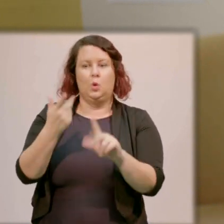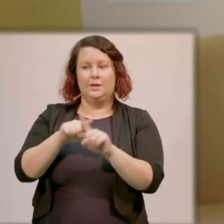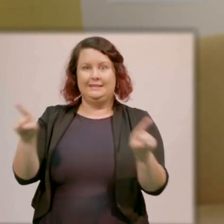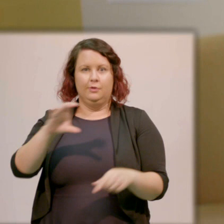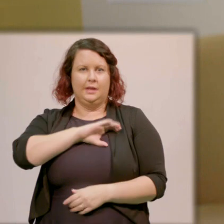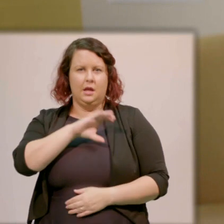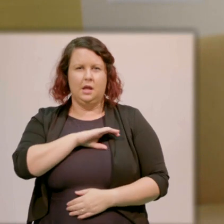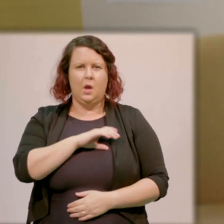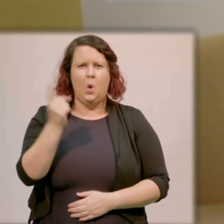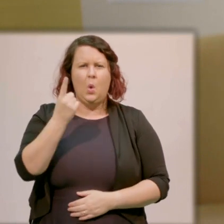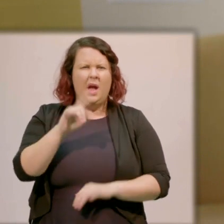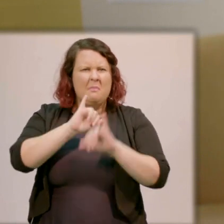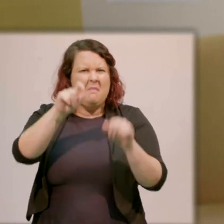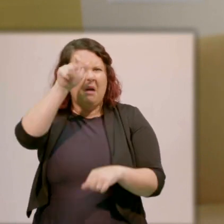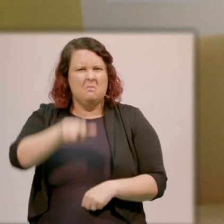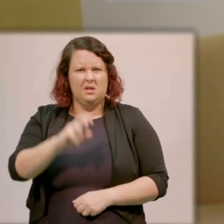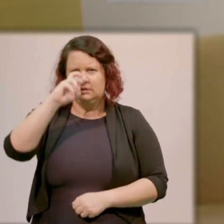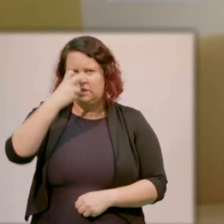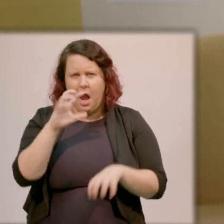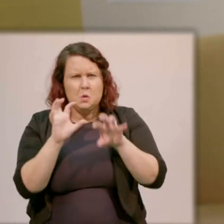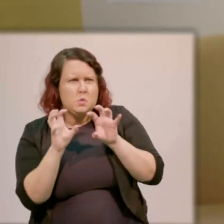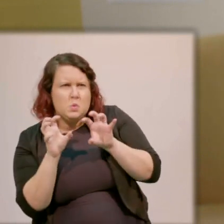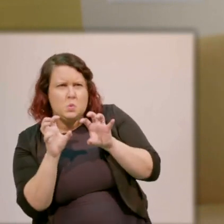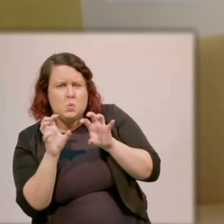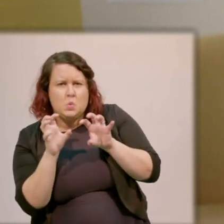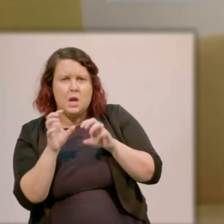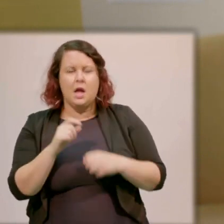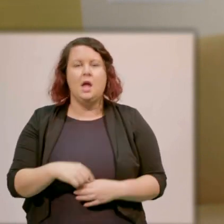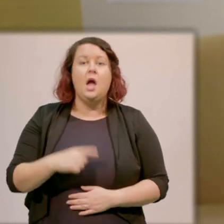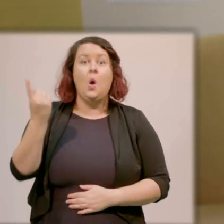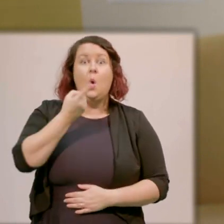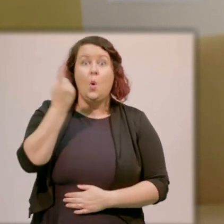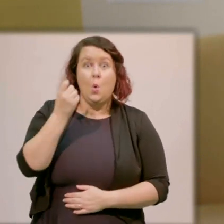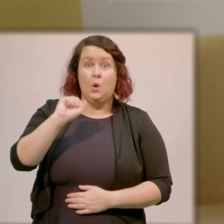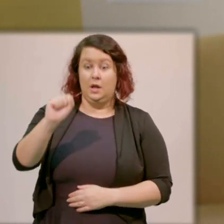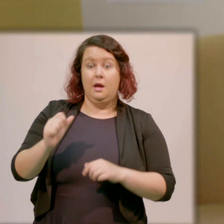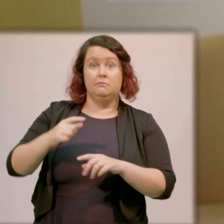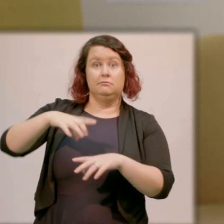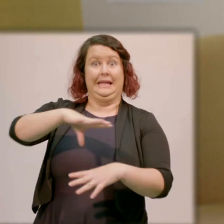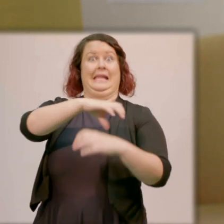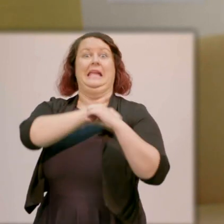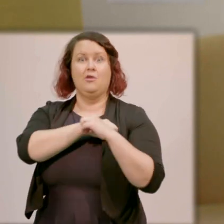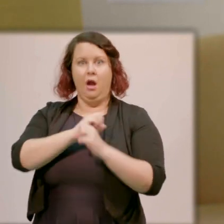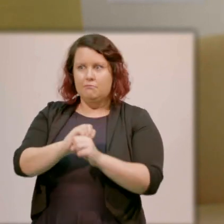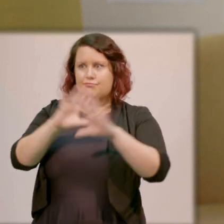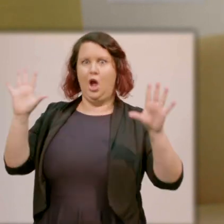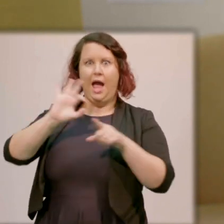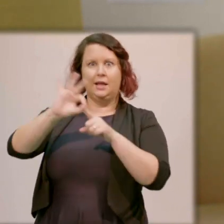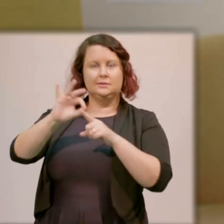to show different characters. The villain is often drawn with dark colours and shadowing, while the hero is drawn using light colours, and brightness.